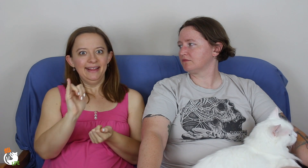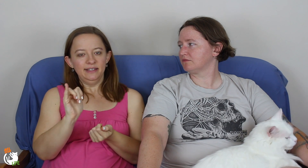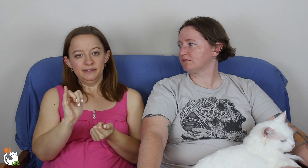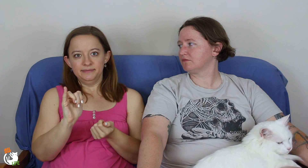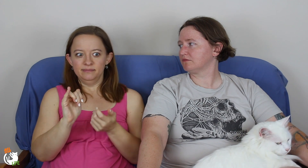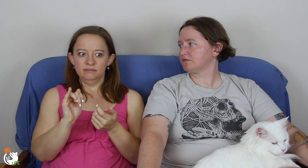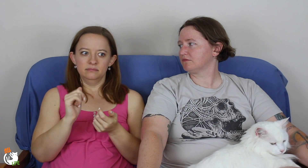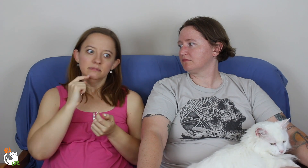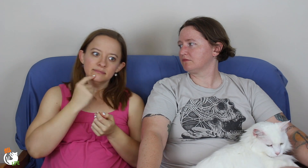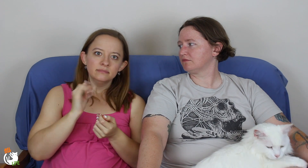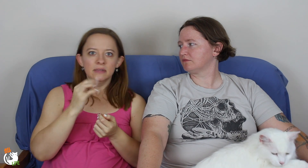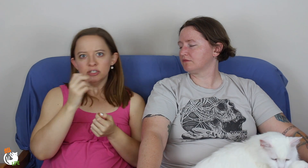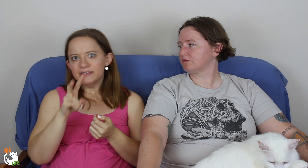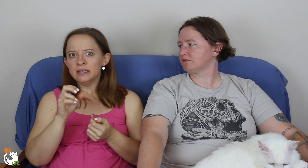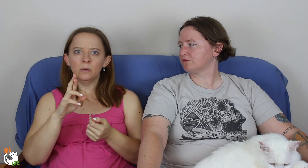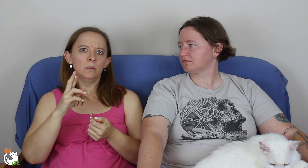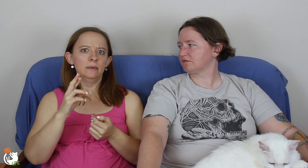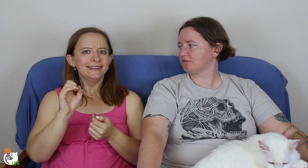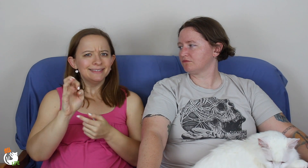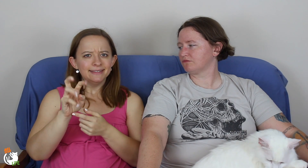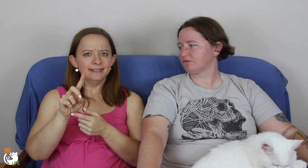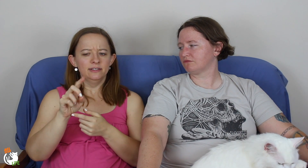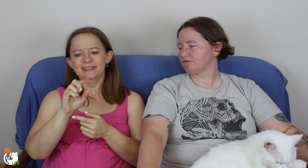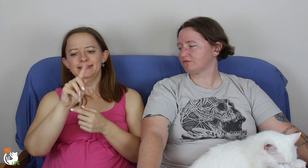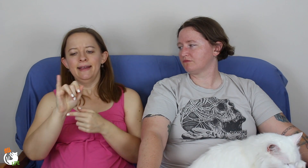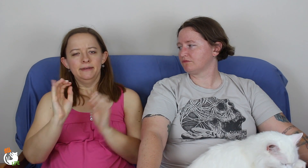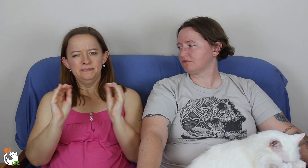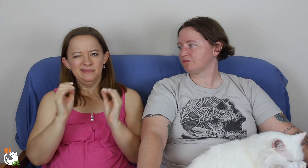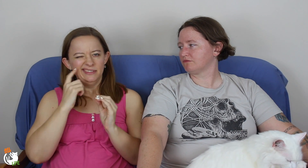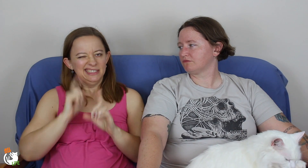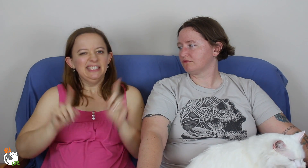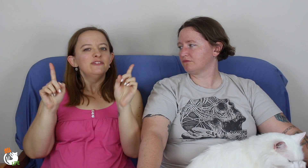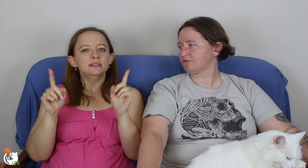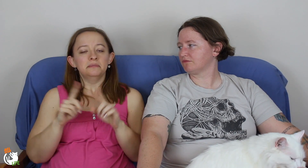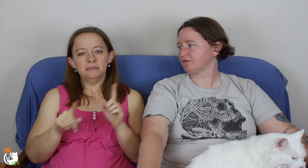It's not serious like HIV or an STD or STI. It's different.